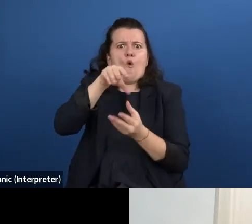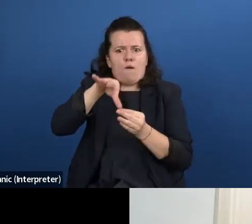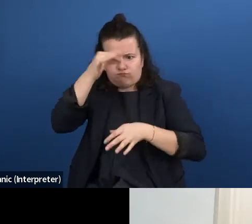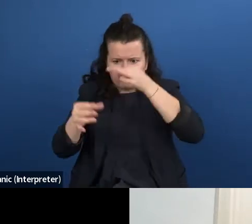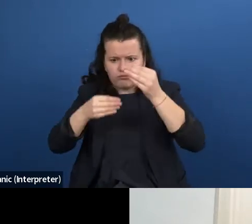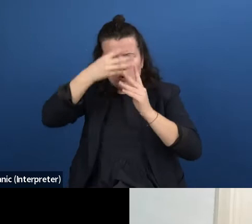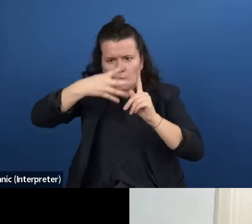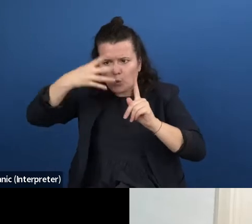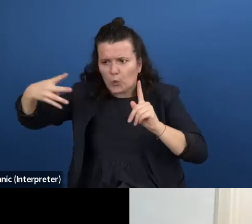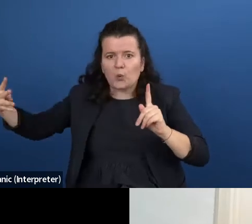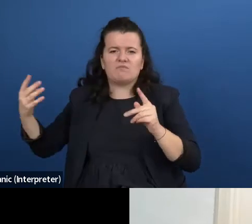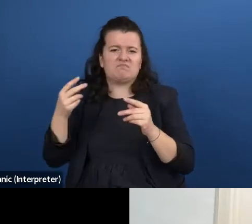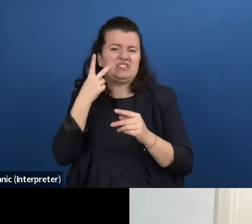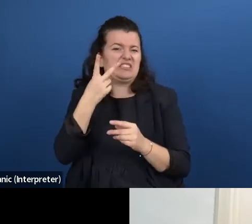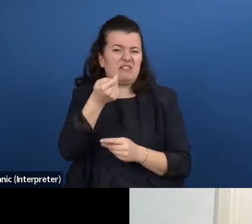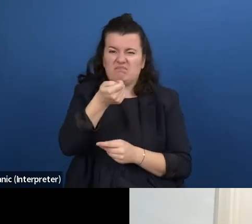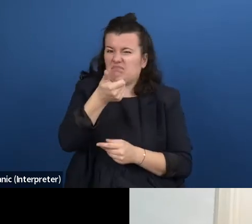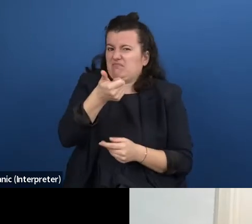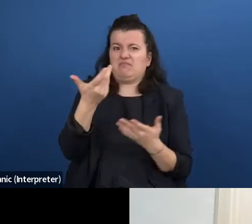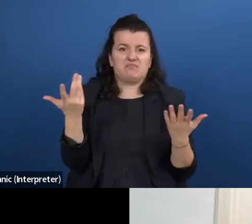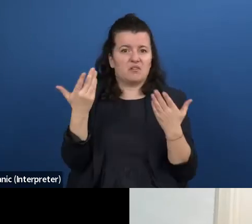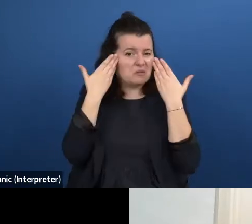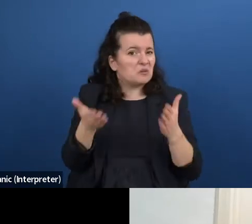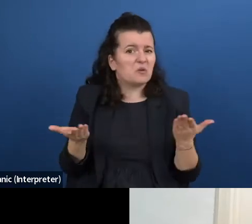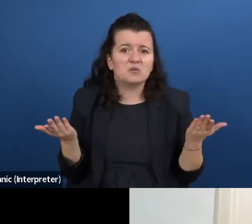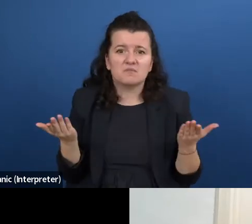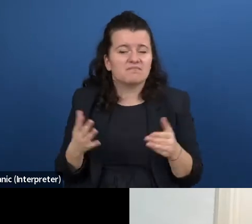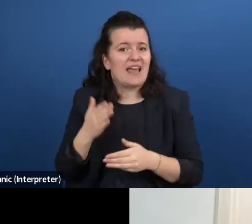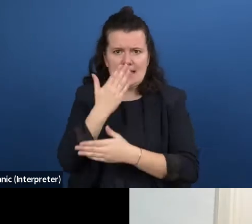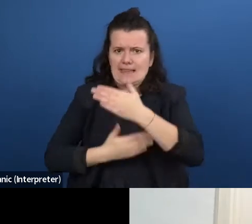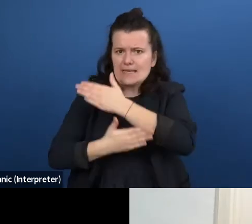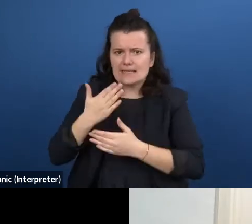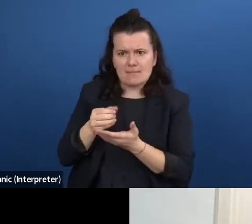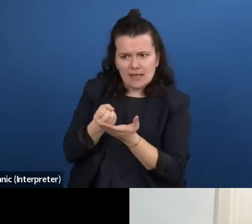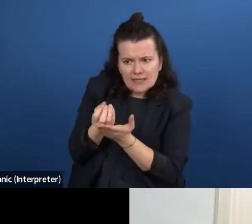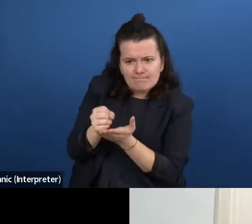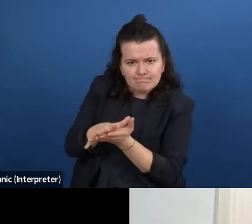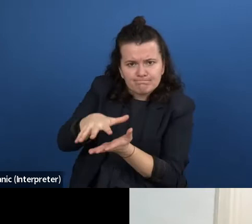There is no data on trafficking faced by women and girls with disabilities